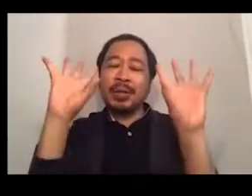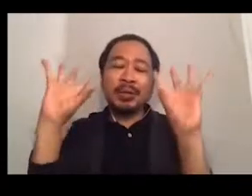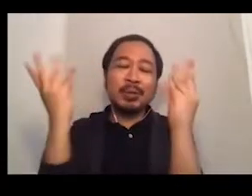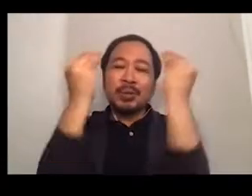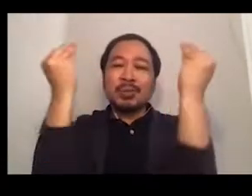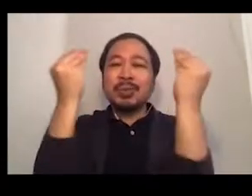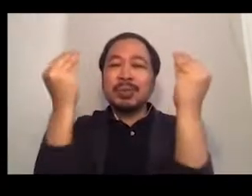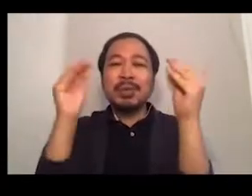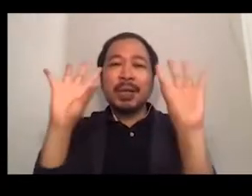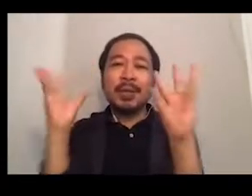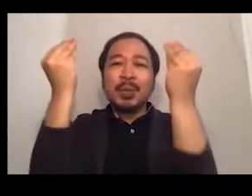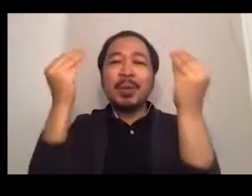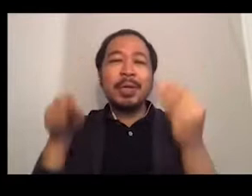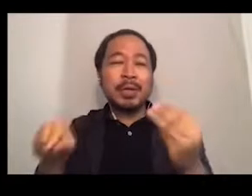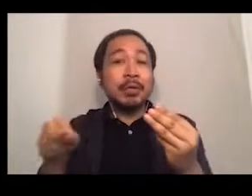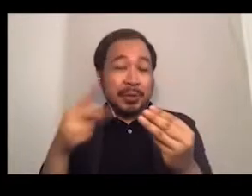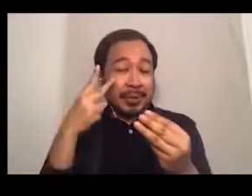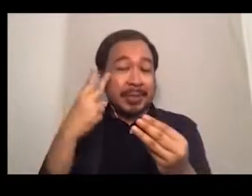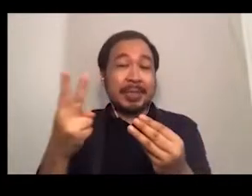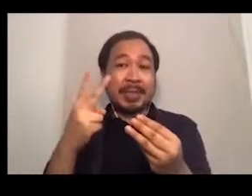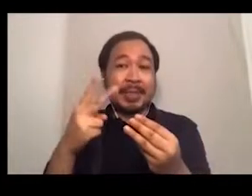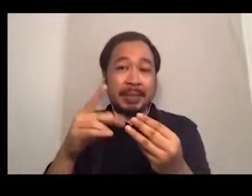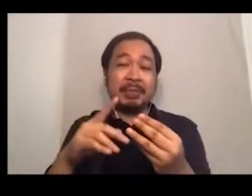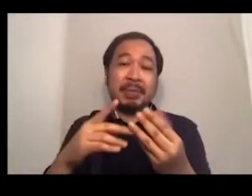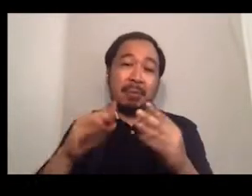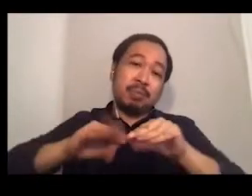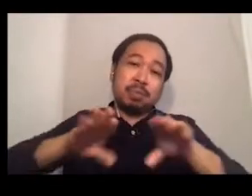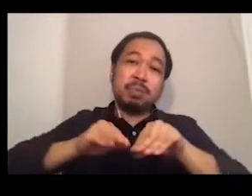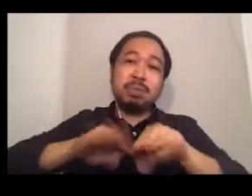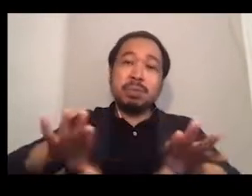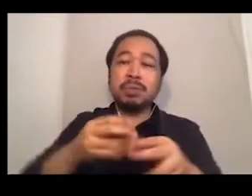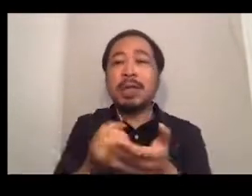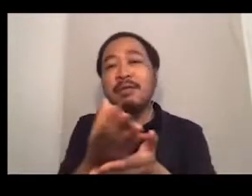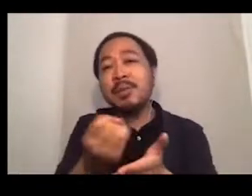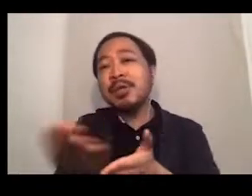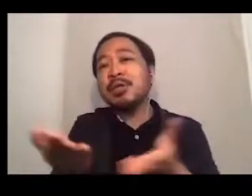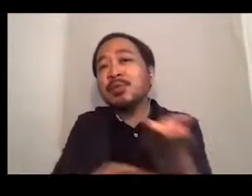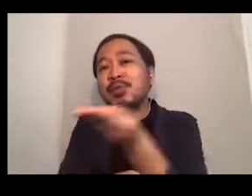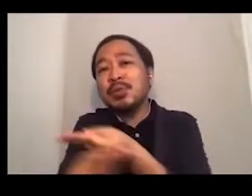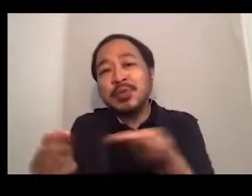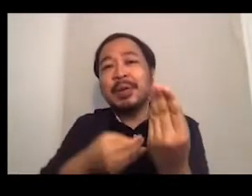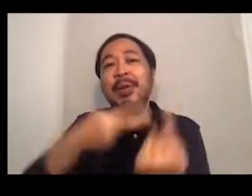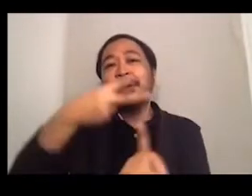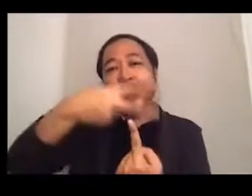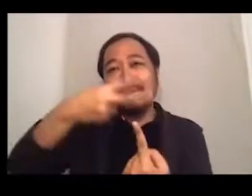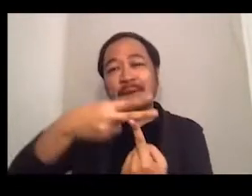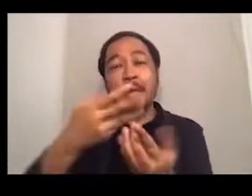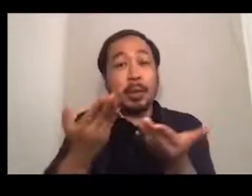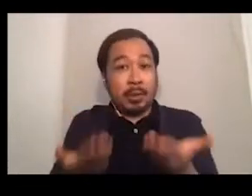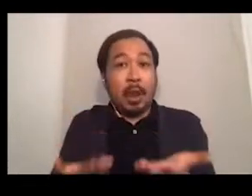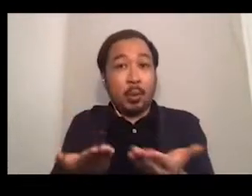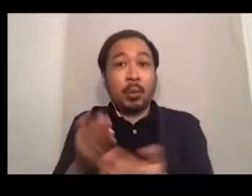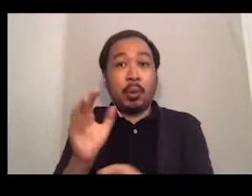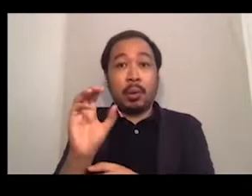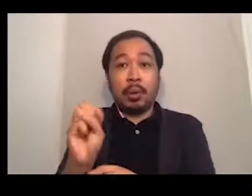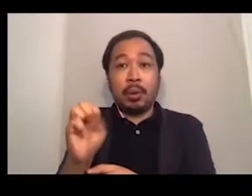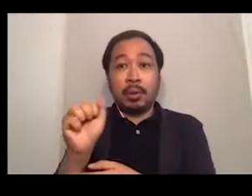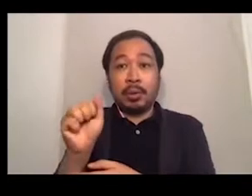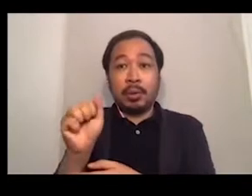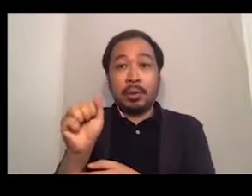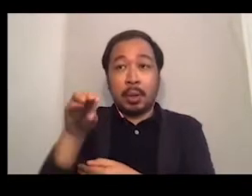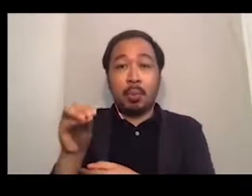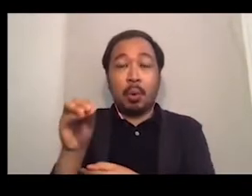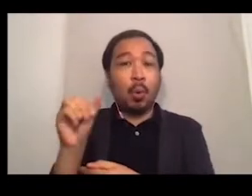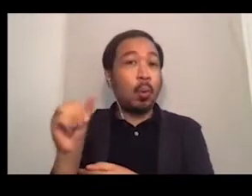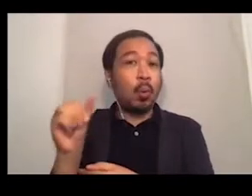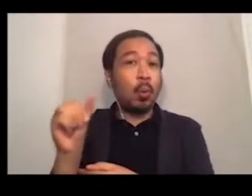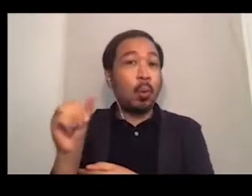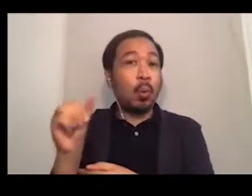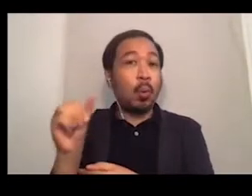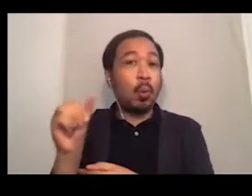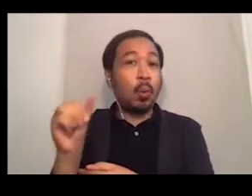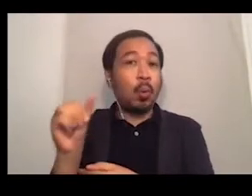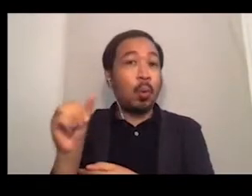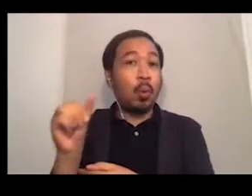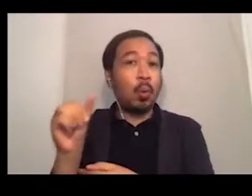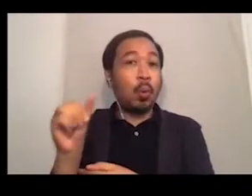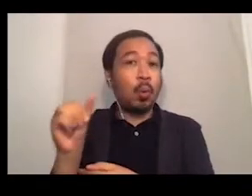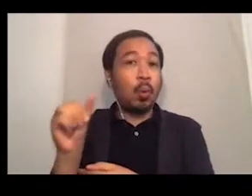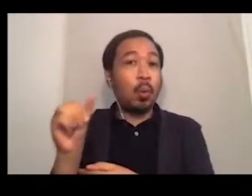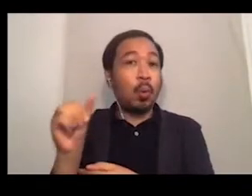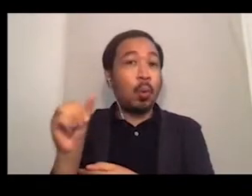And we have received a declaration from the Director General of Health last week that we are still COVID free.